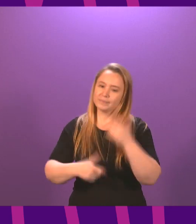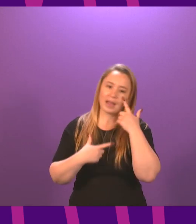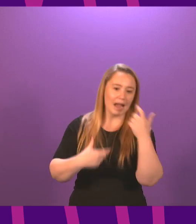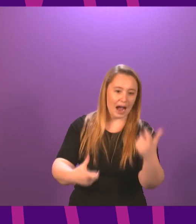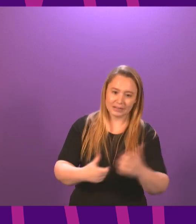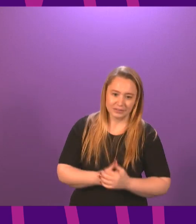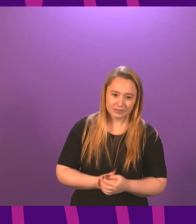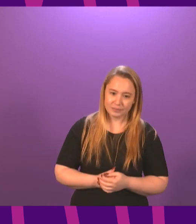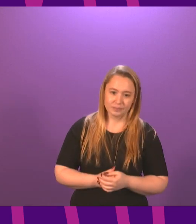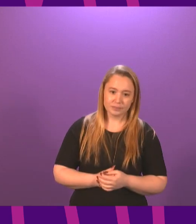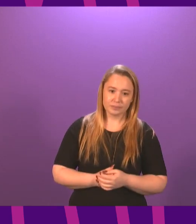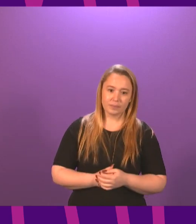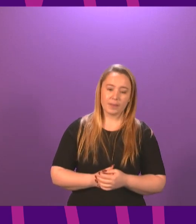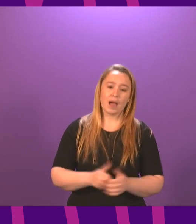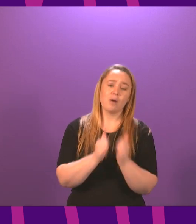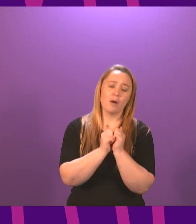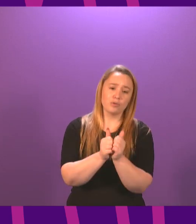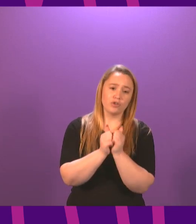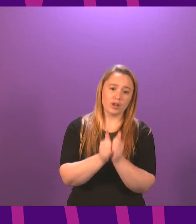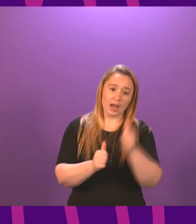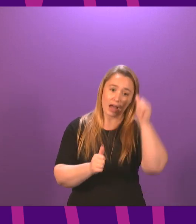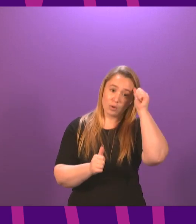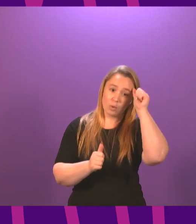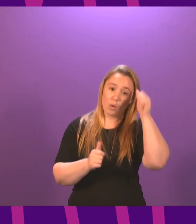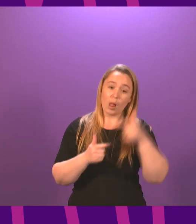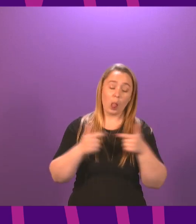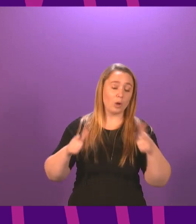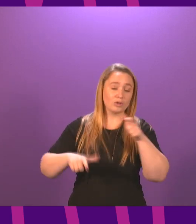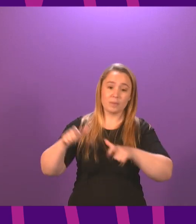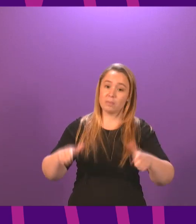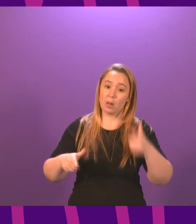any further for any particular groups. We appreciate that many people will not be able